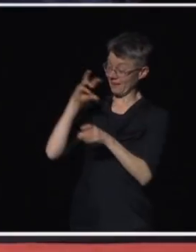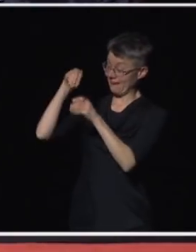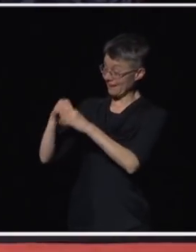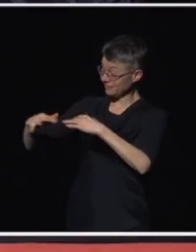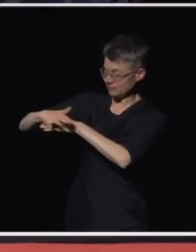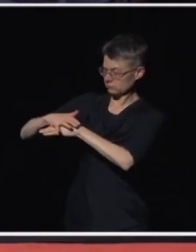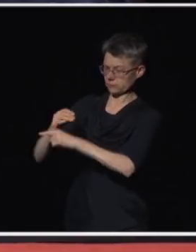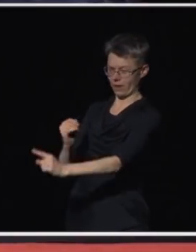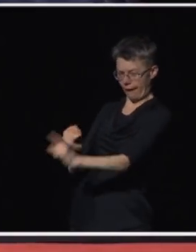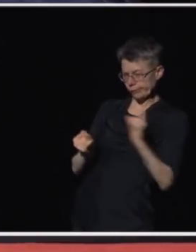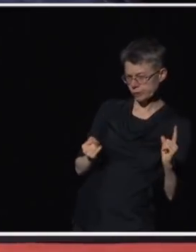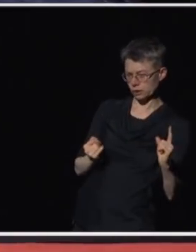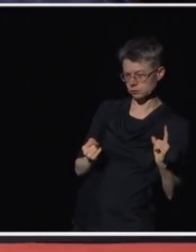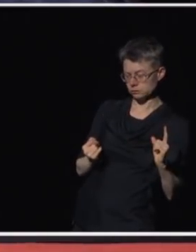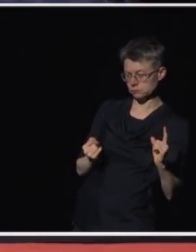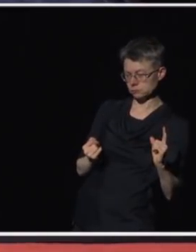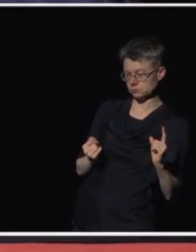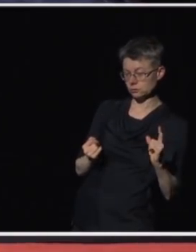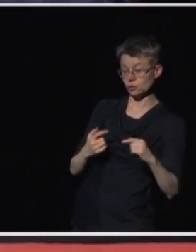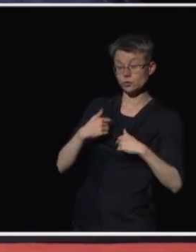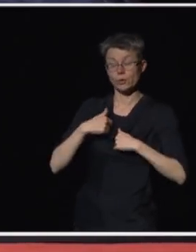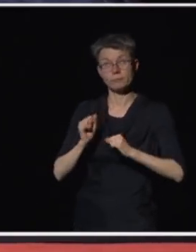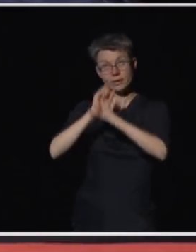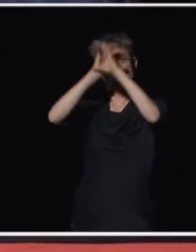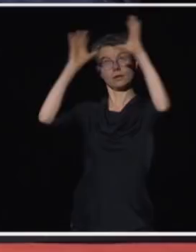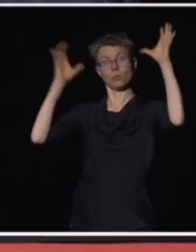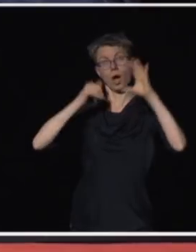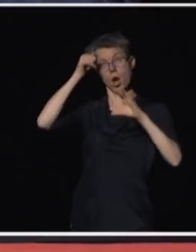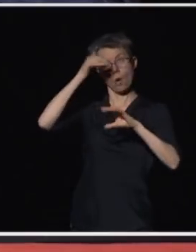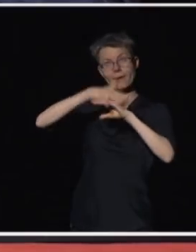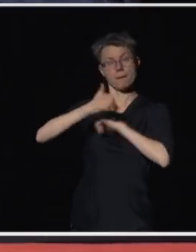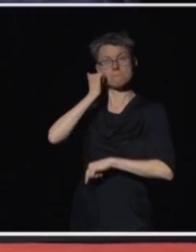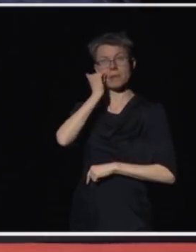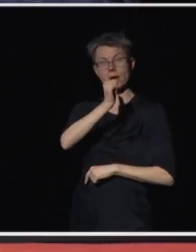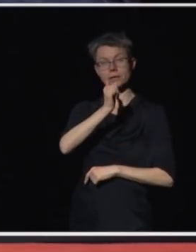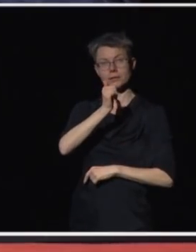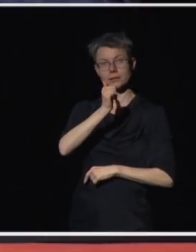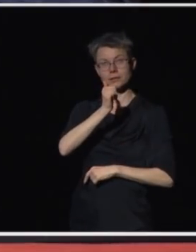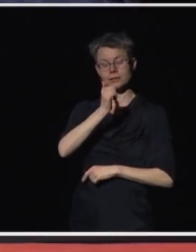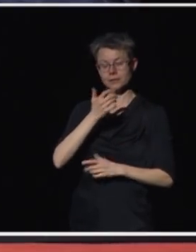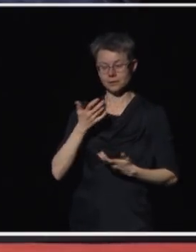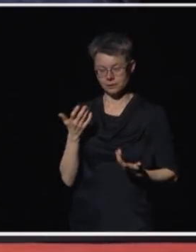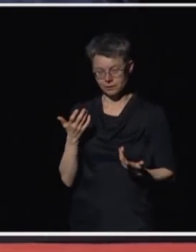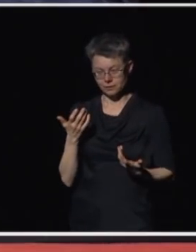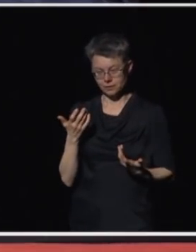into this imaginary world what I know about being black, you know, on some almost, I guess,